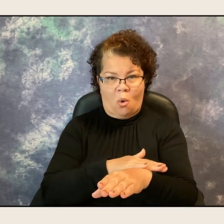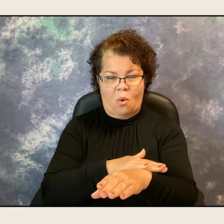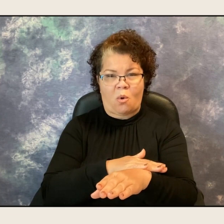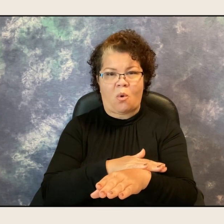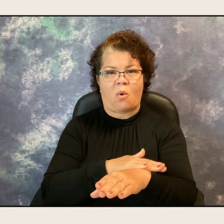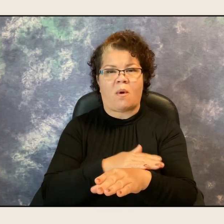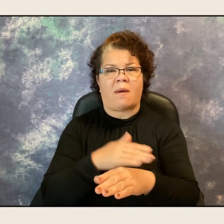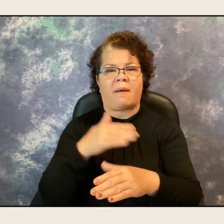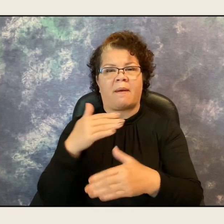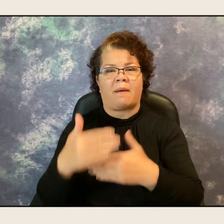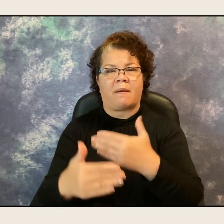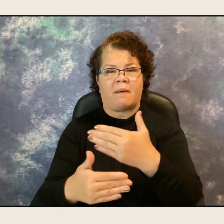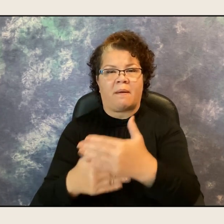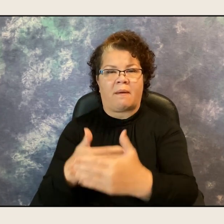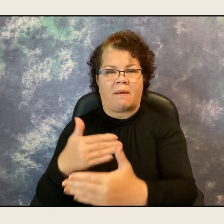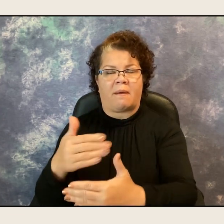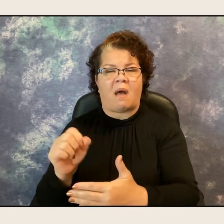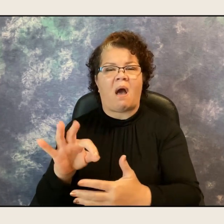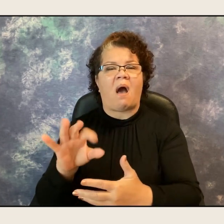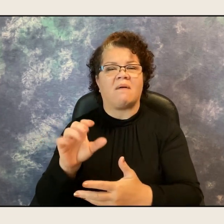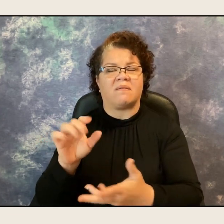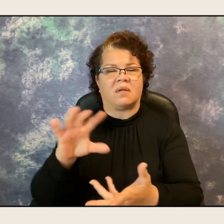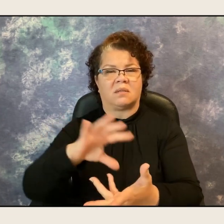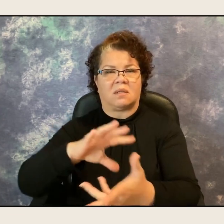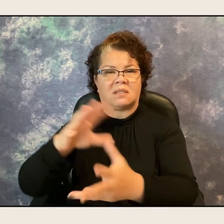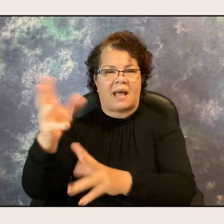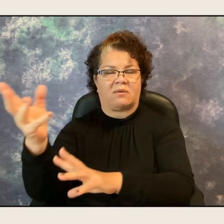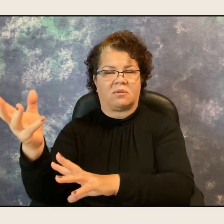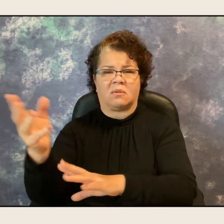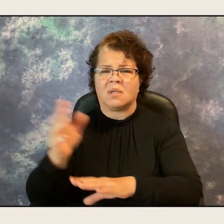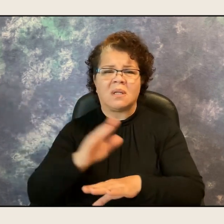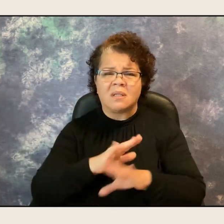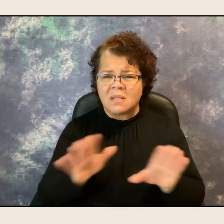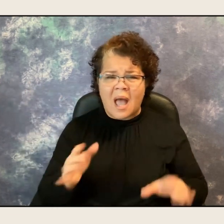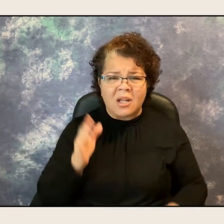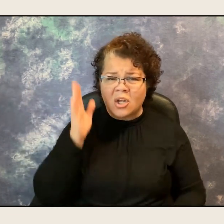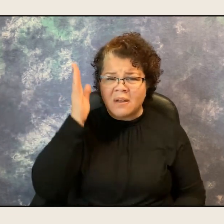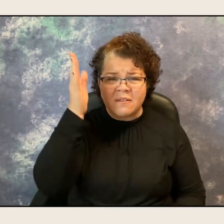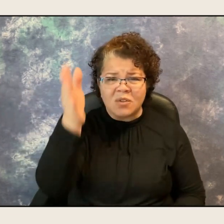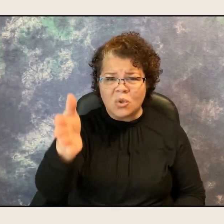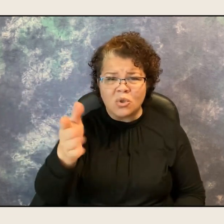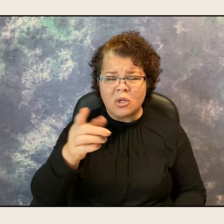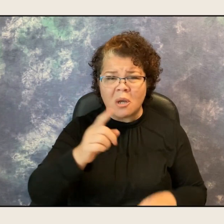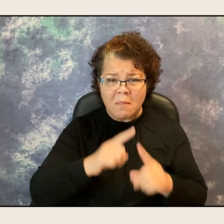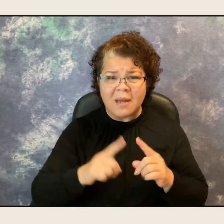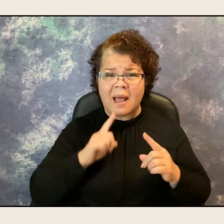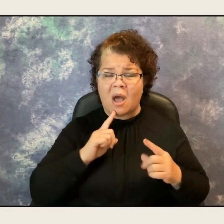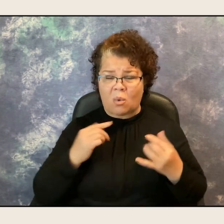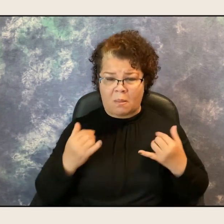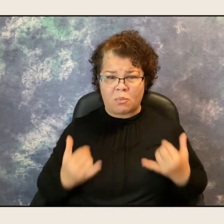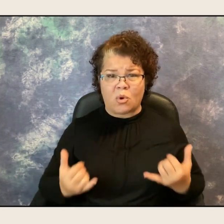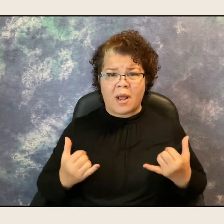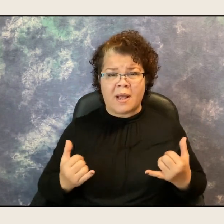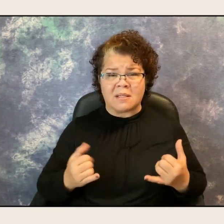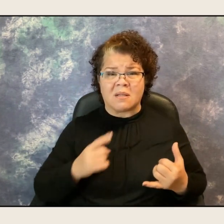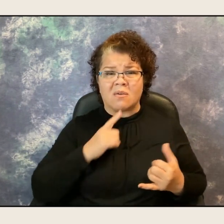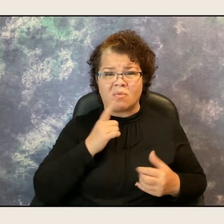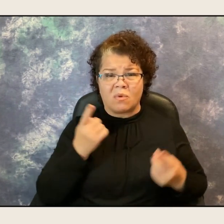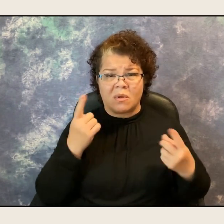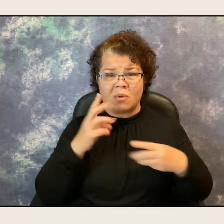It's not some future apocalypse, but rather our present reality. And that reality is a world's end